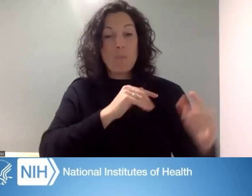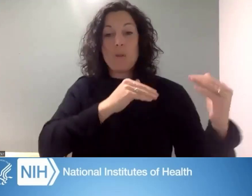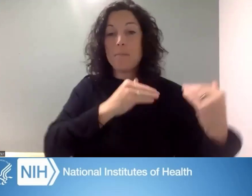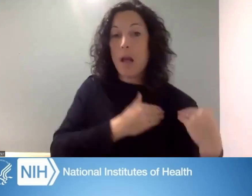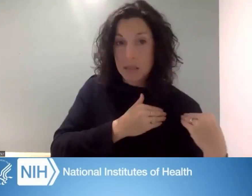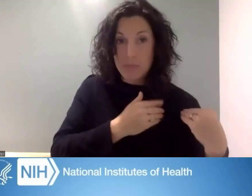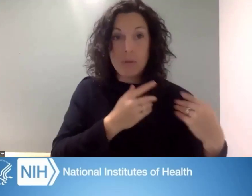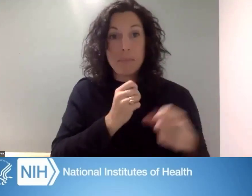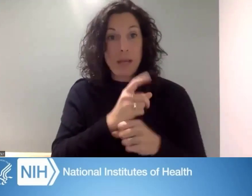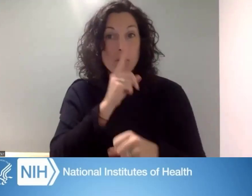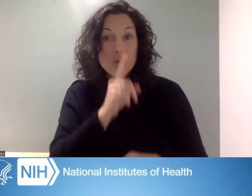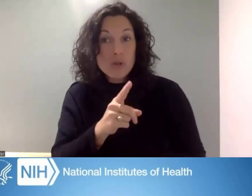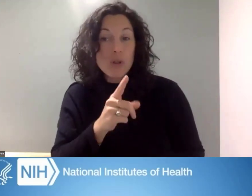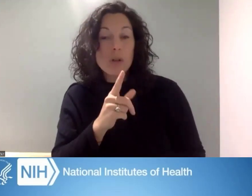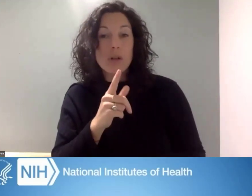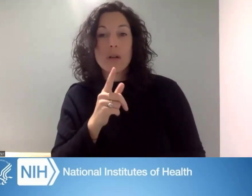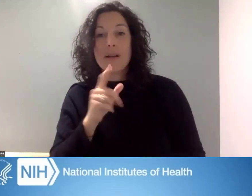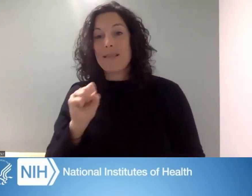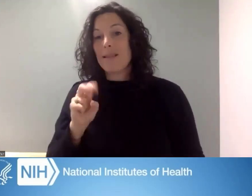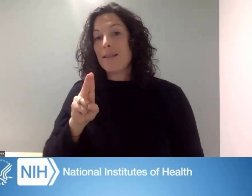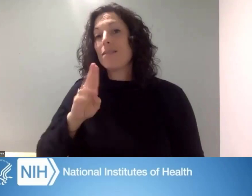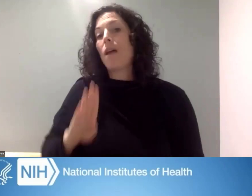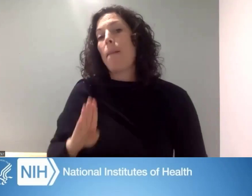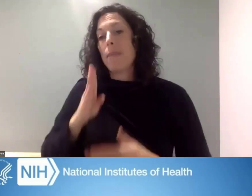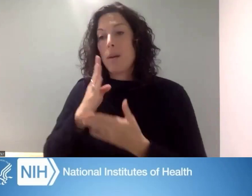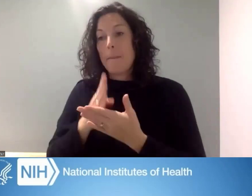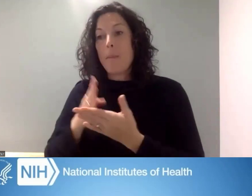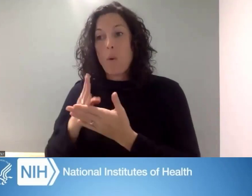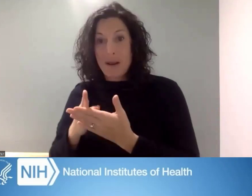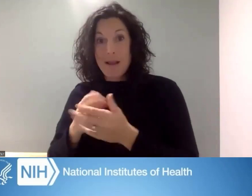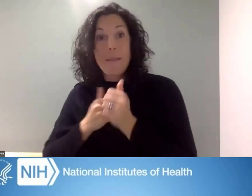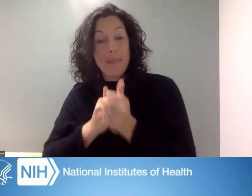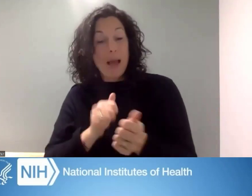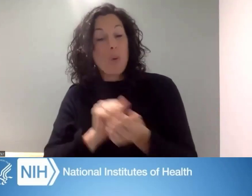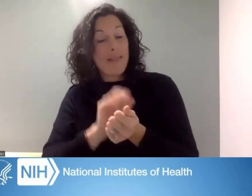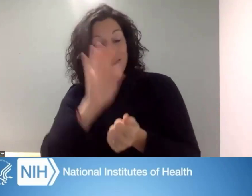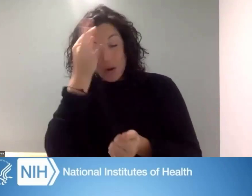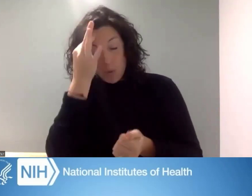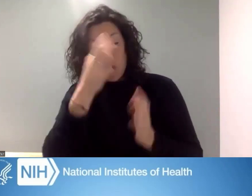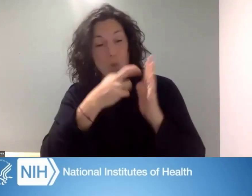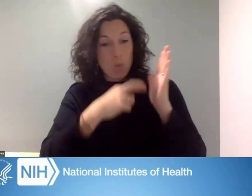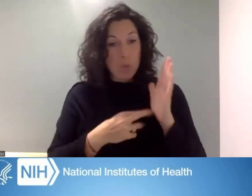that the subcomponent is complying with federal rules and regulations.